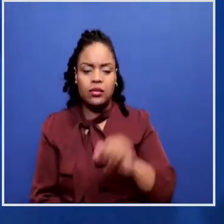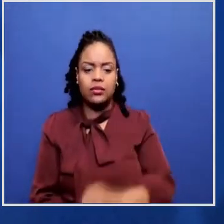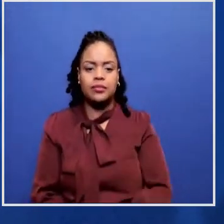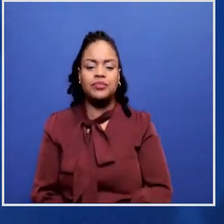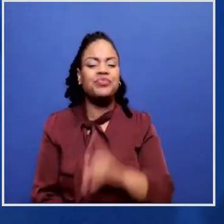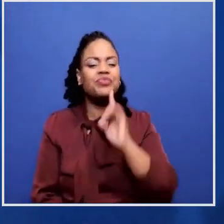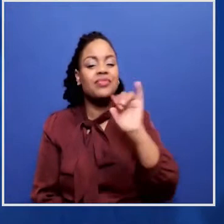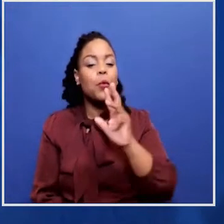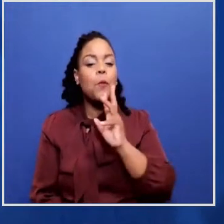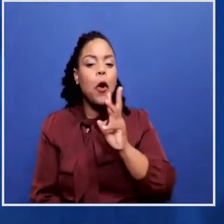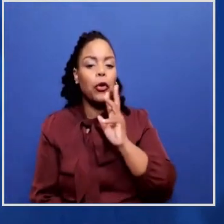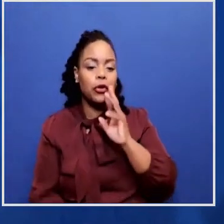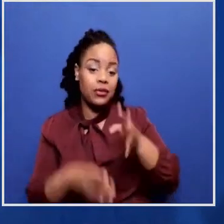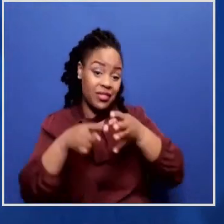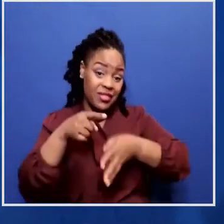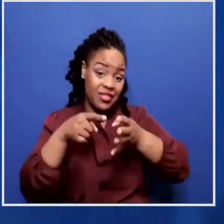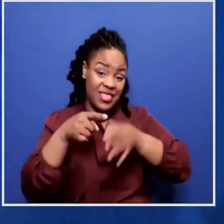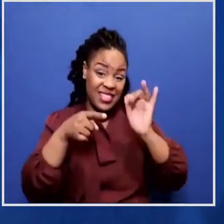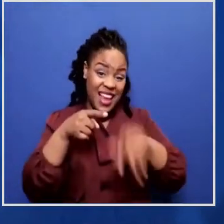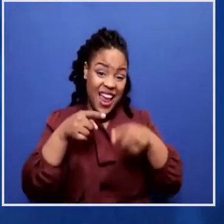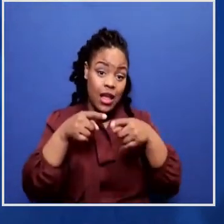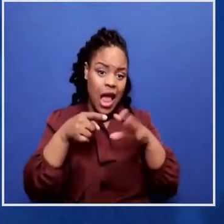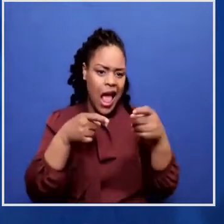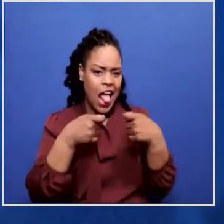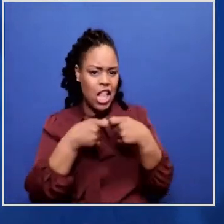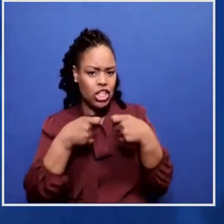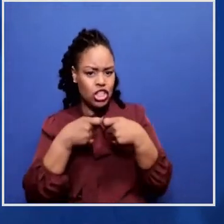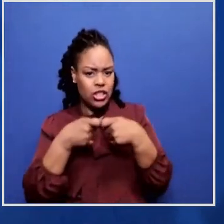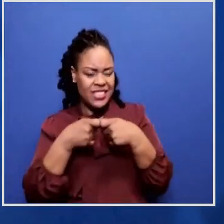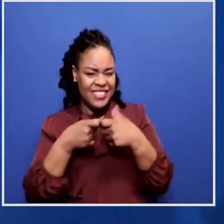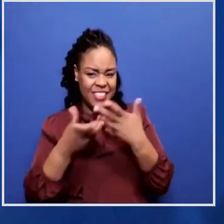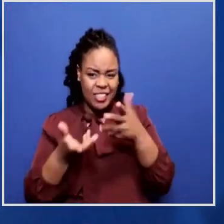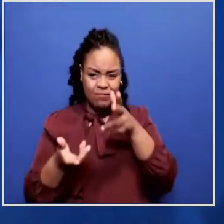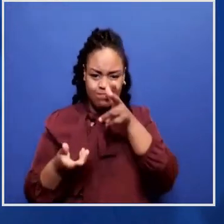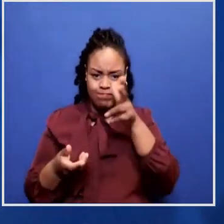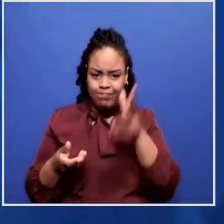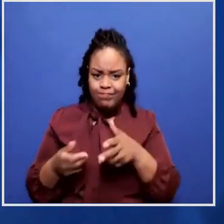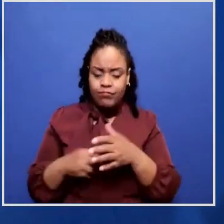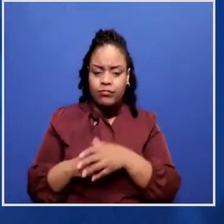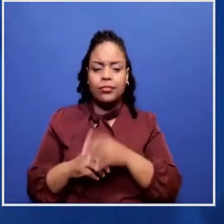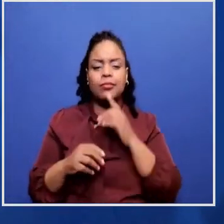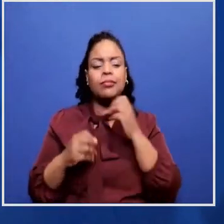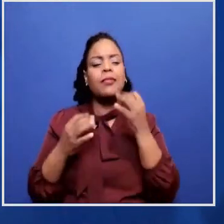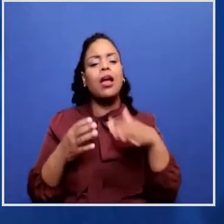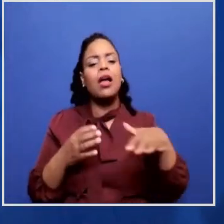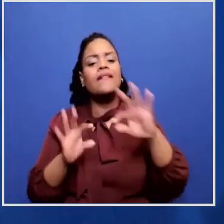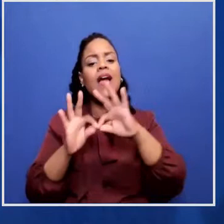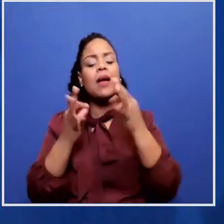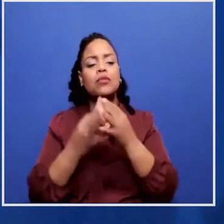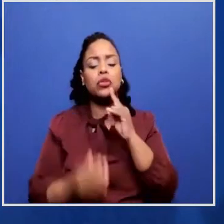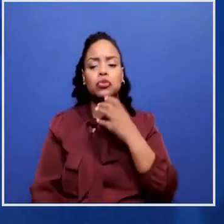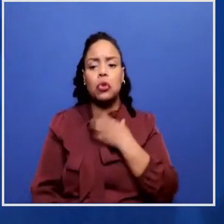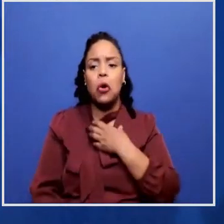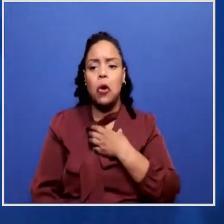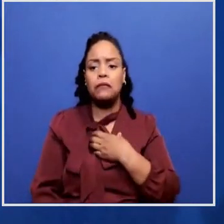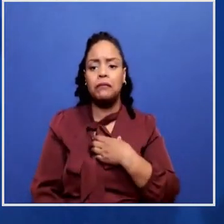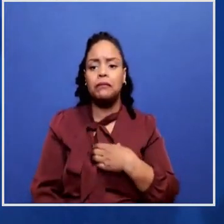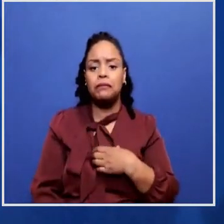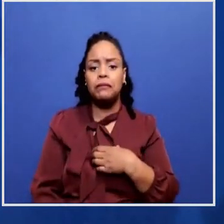/MEXICO BORDER, WHERE THERE ARE